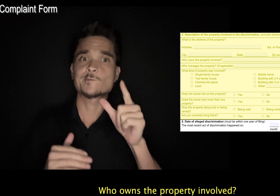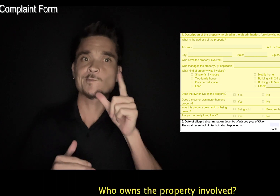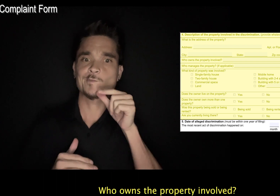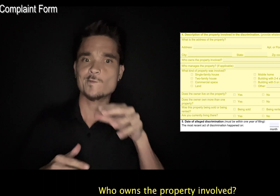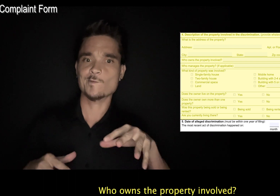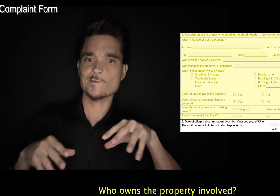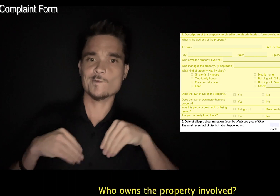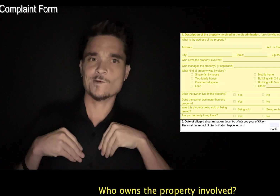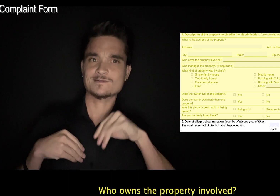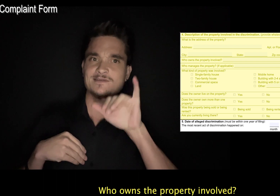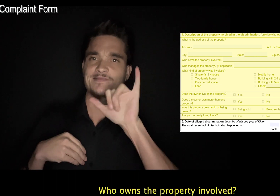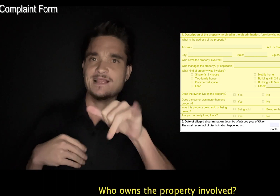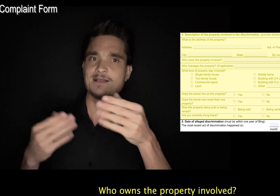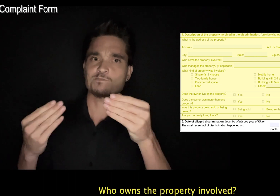Who owns the property involved?